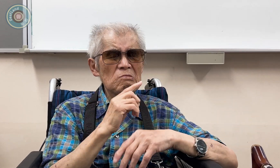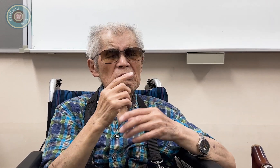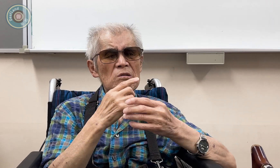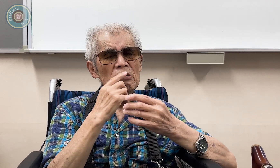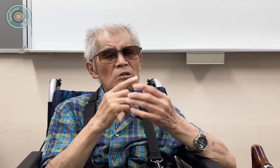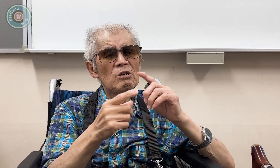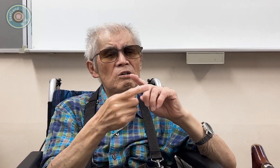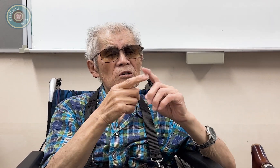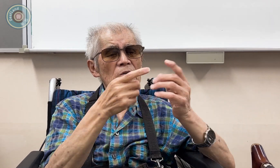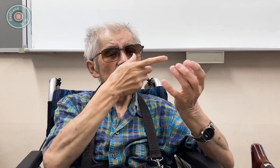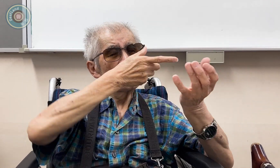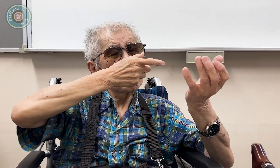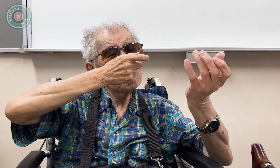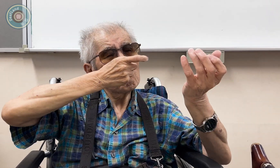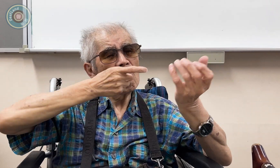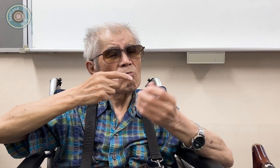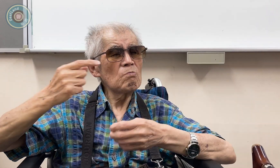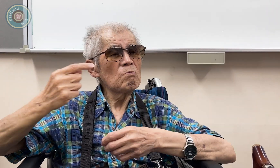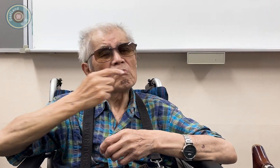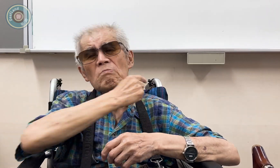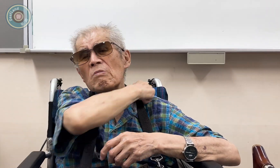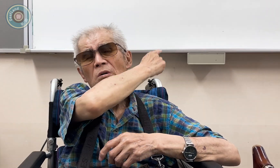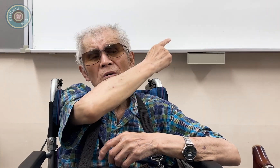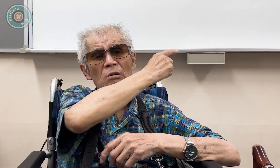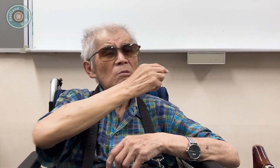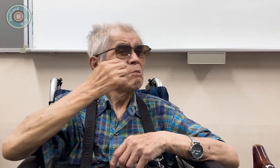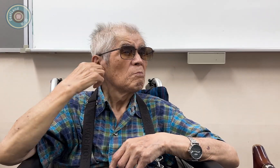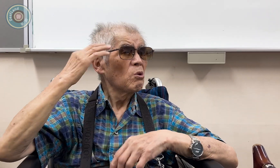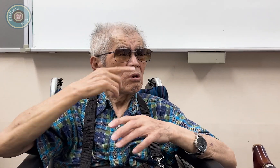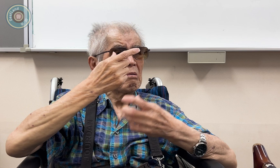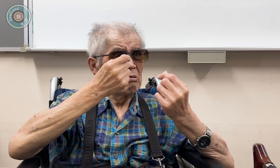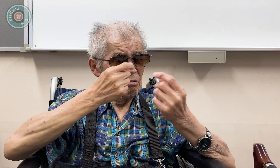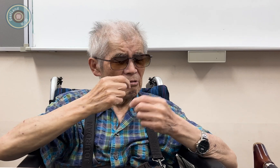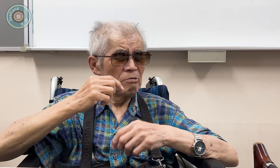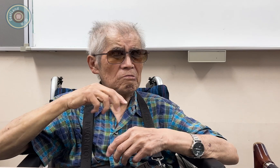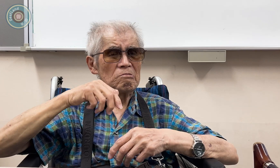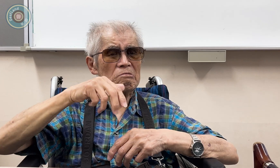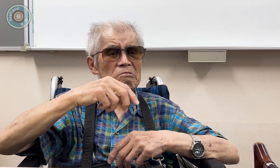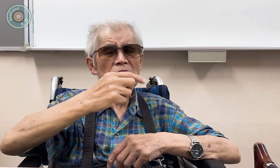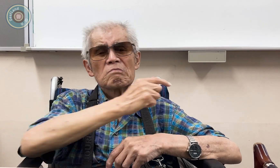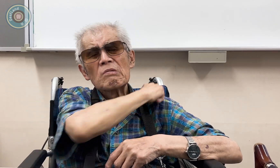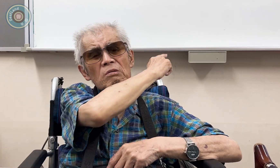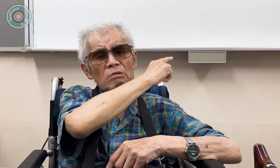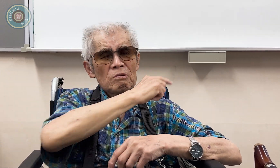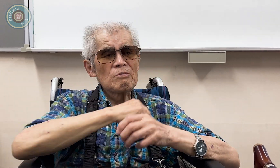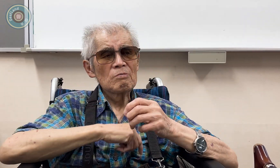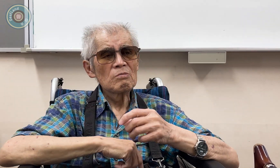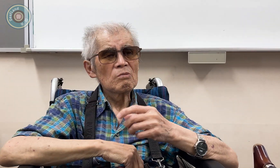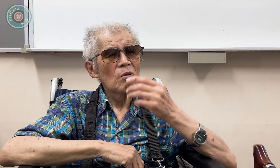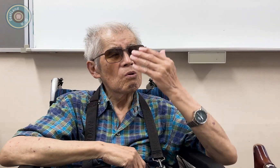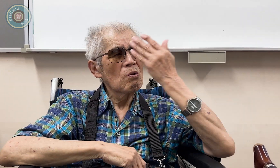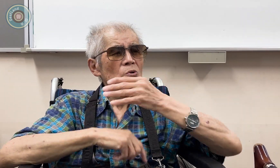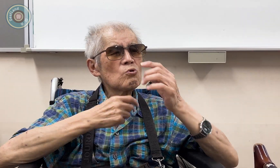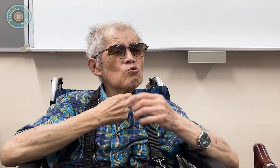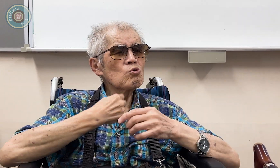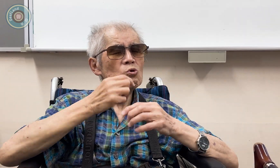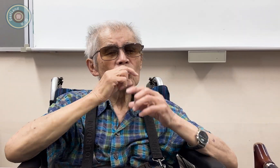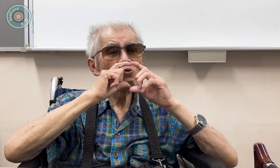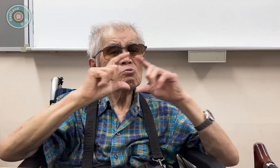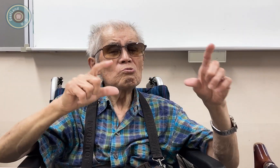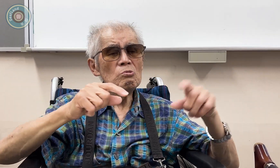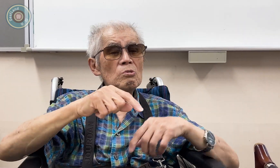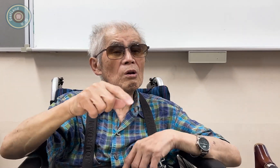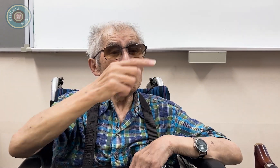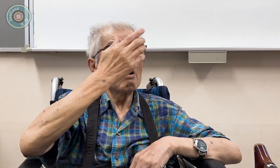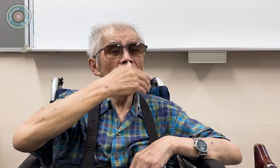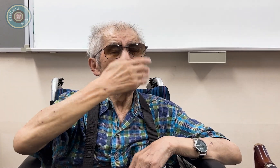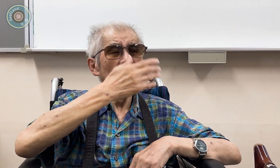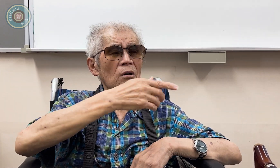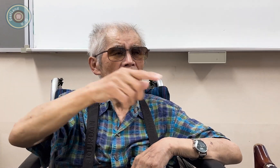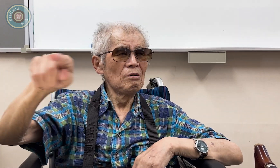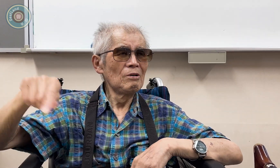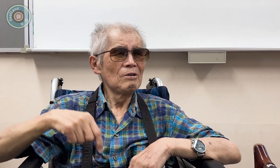I lied and told them it was a gunshot wound. People seemed to believe it